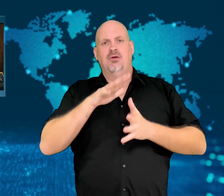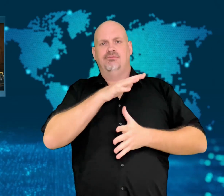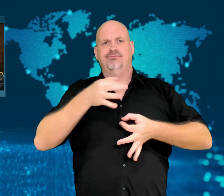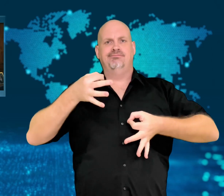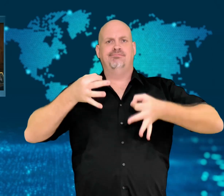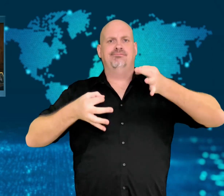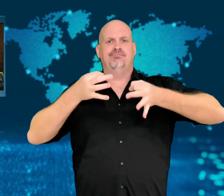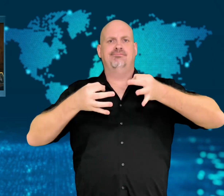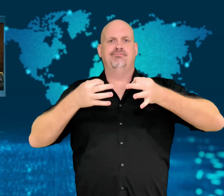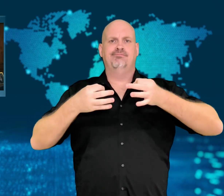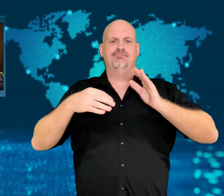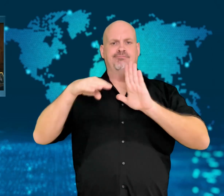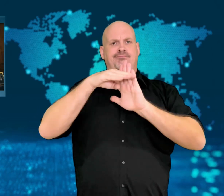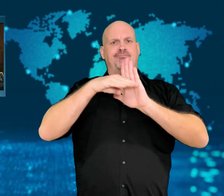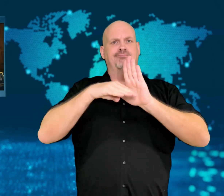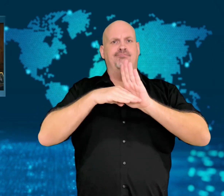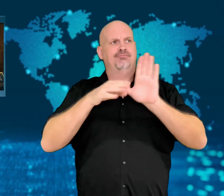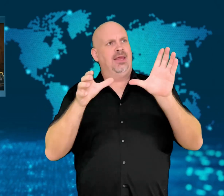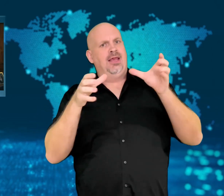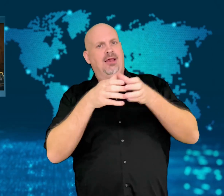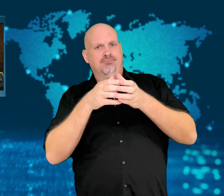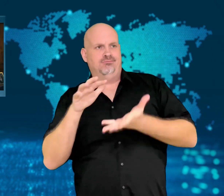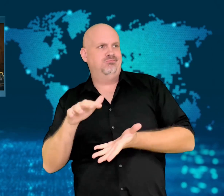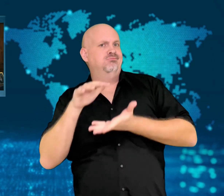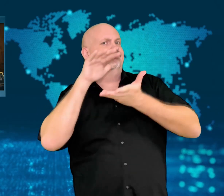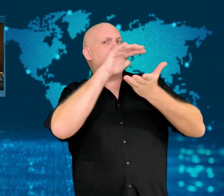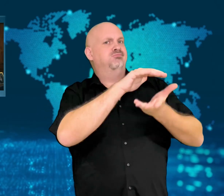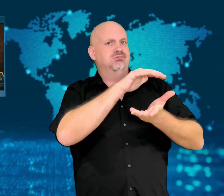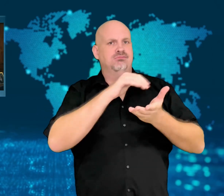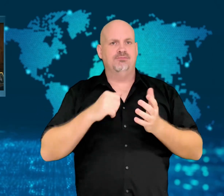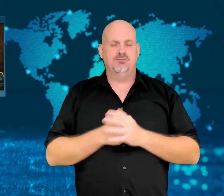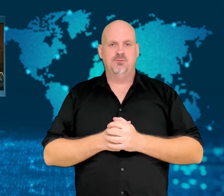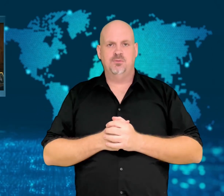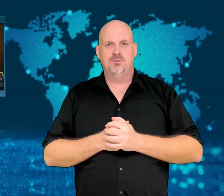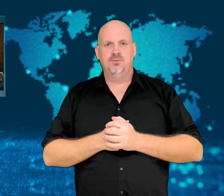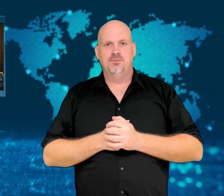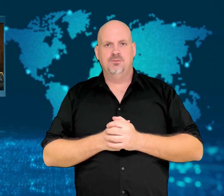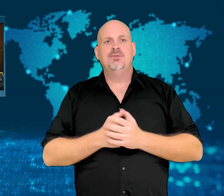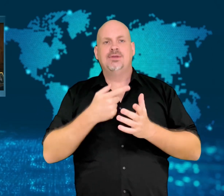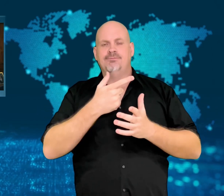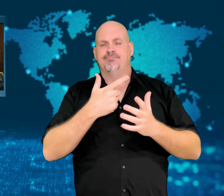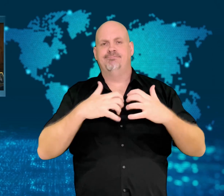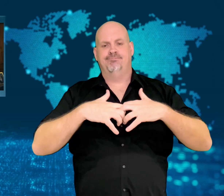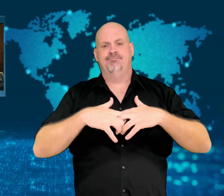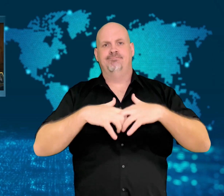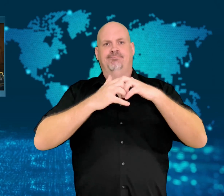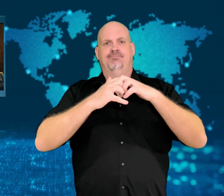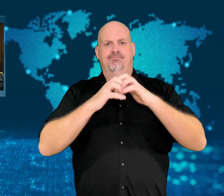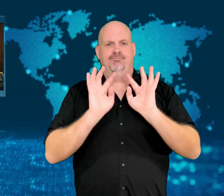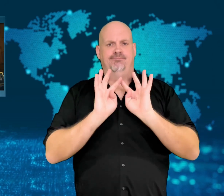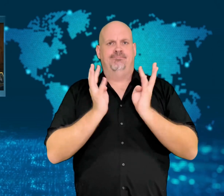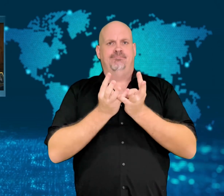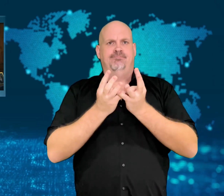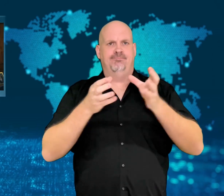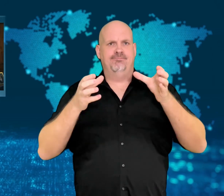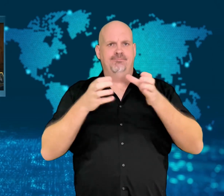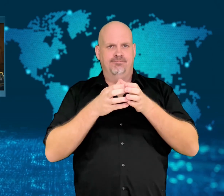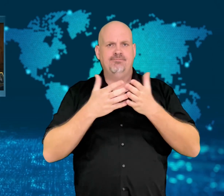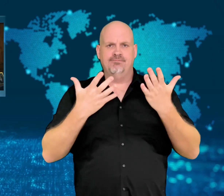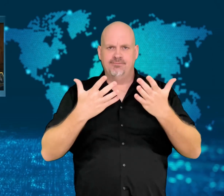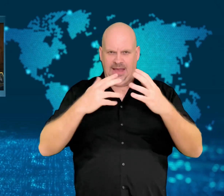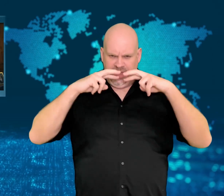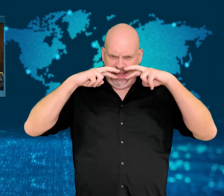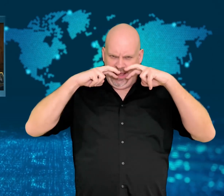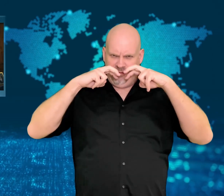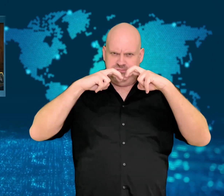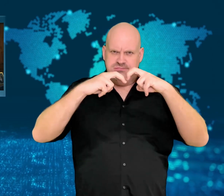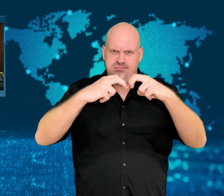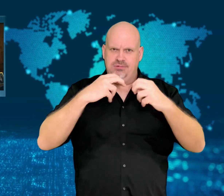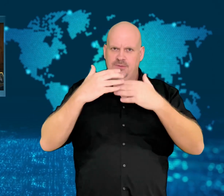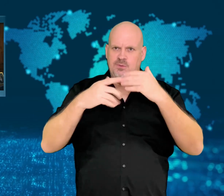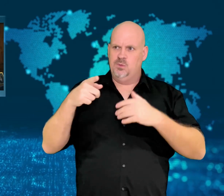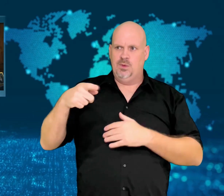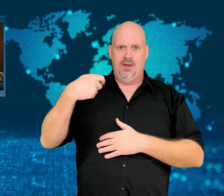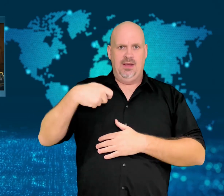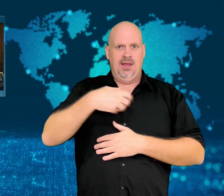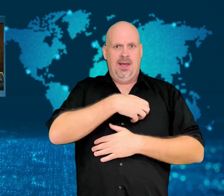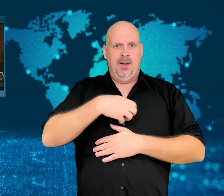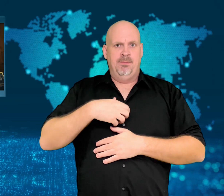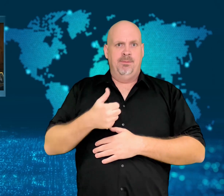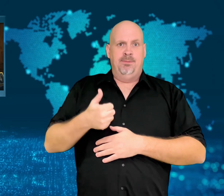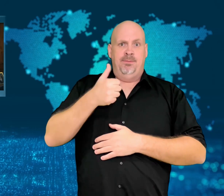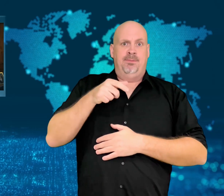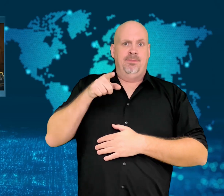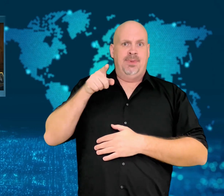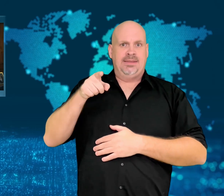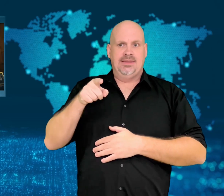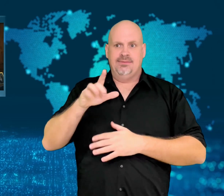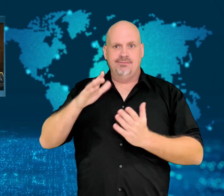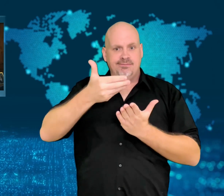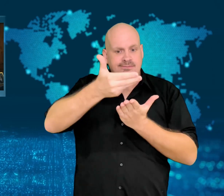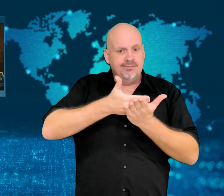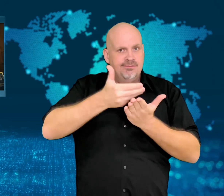Those files have been turned in to the United States Justice Department.